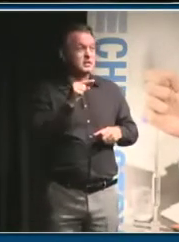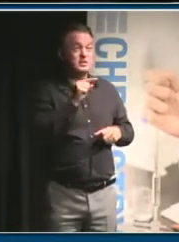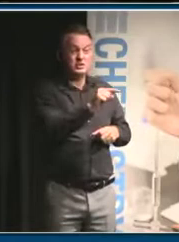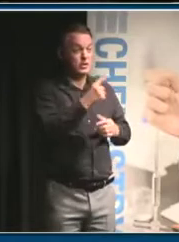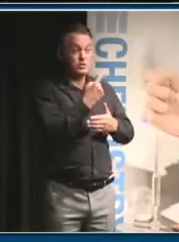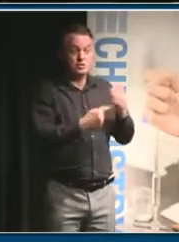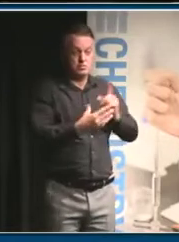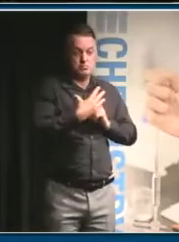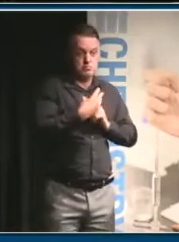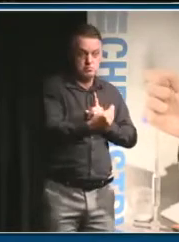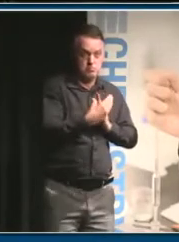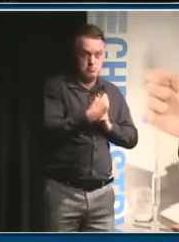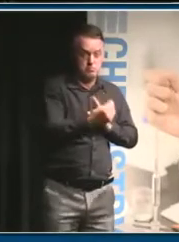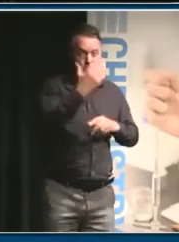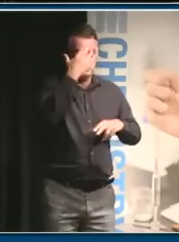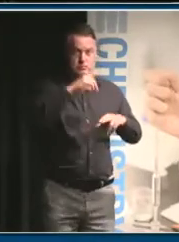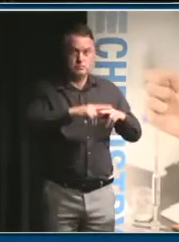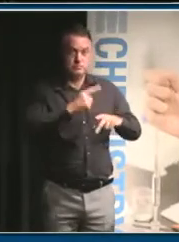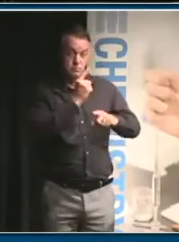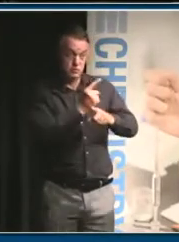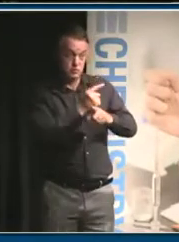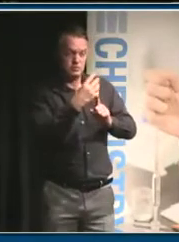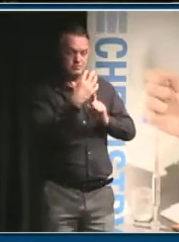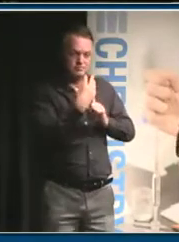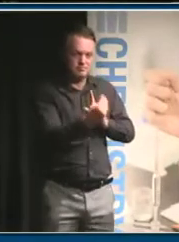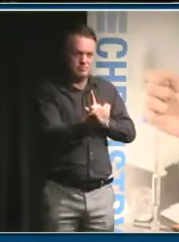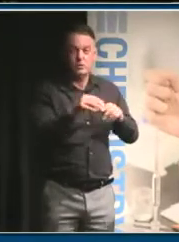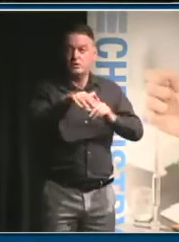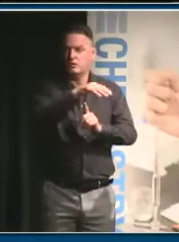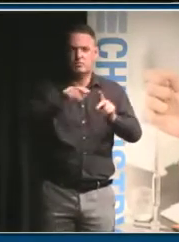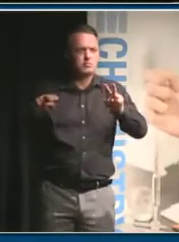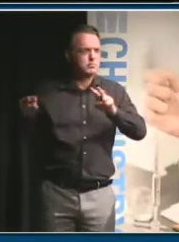heard her parents say, she's mimicking what the environment has told her and so she's not really